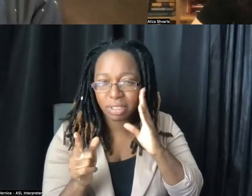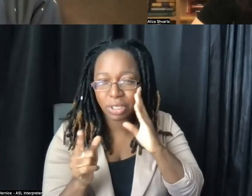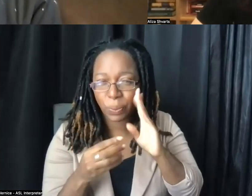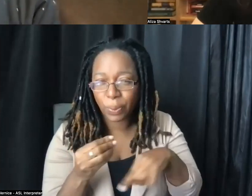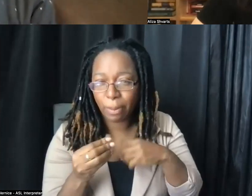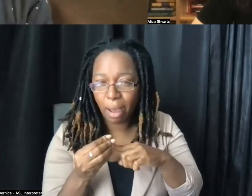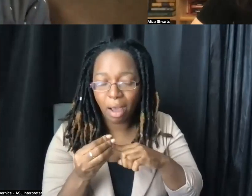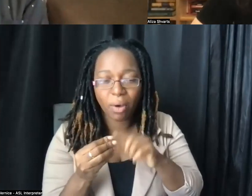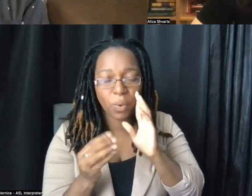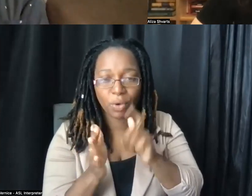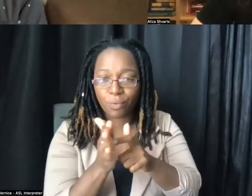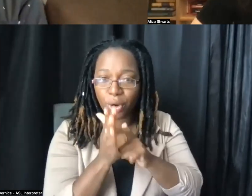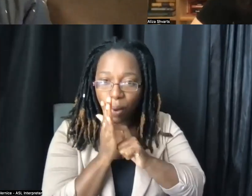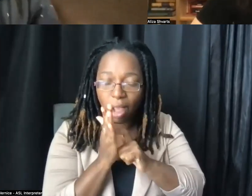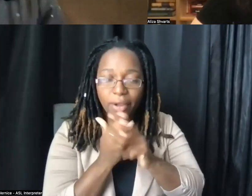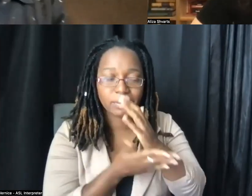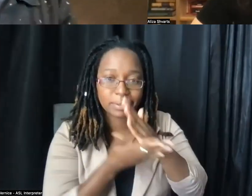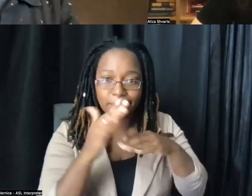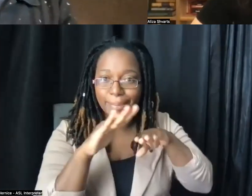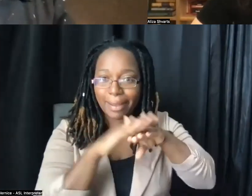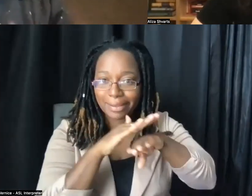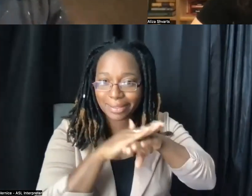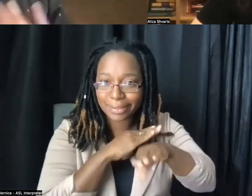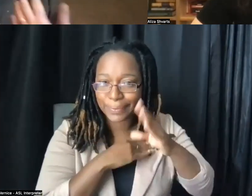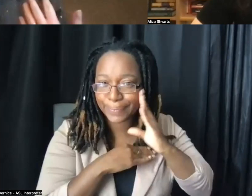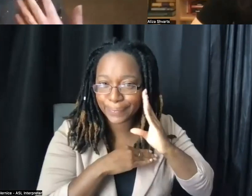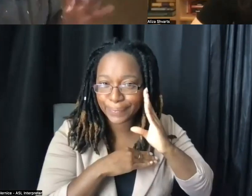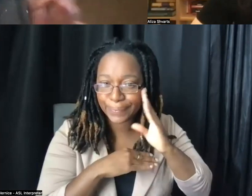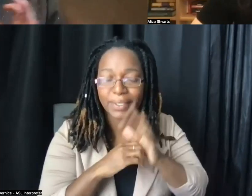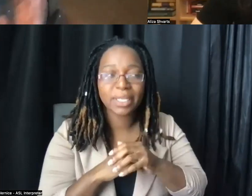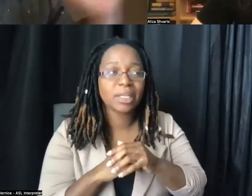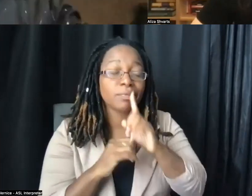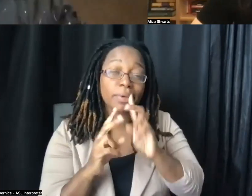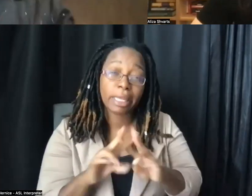But even knowing about it, right? That requires a certain degree of access.